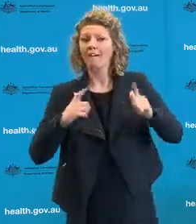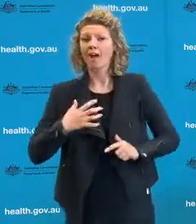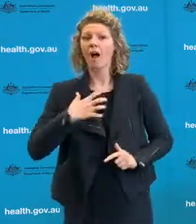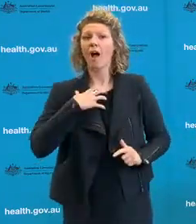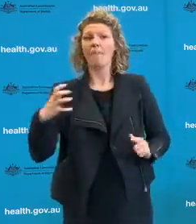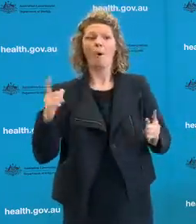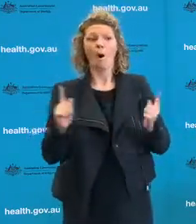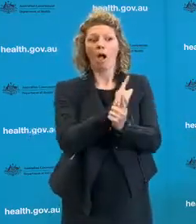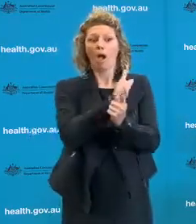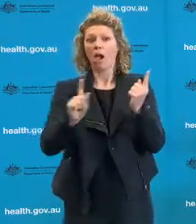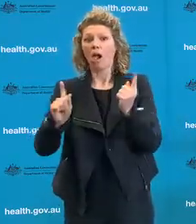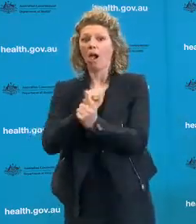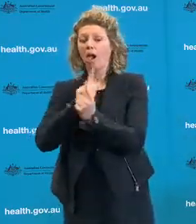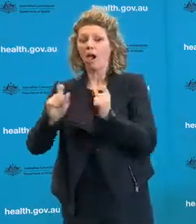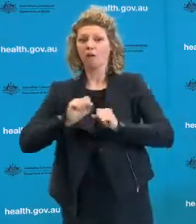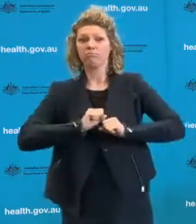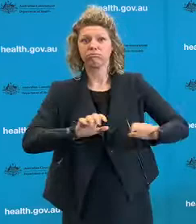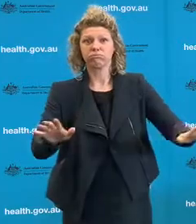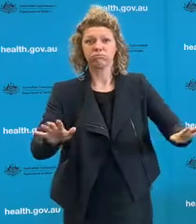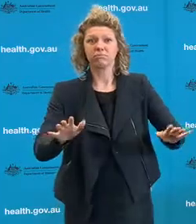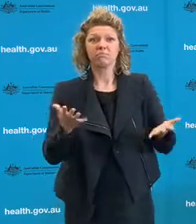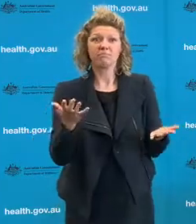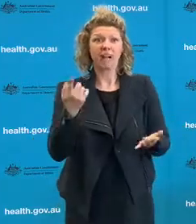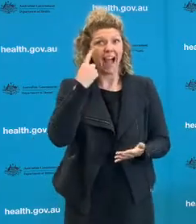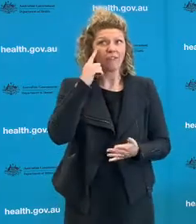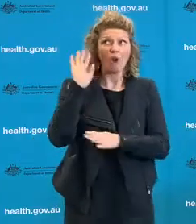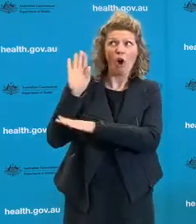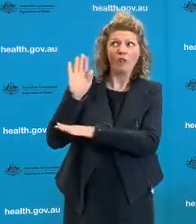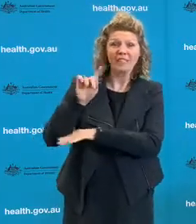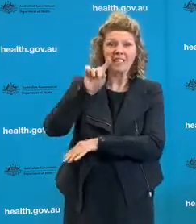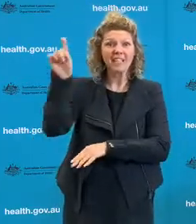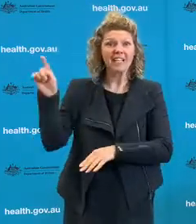COVID running rampant across many nations during the summer months